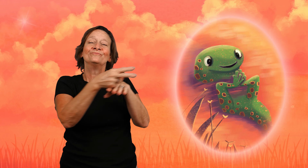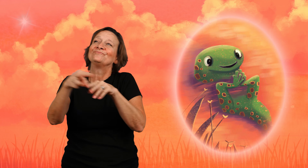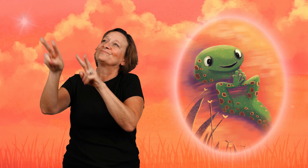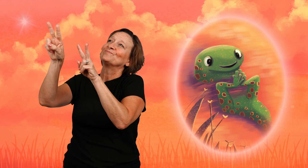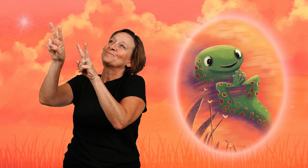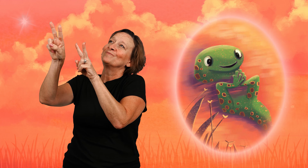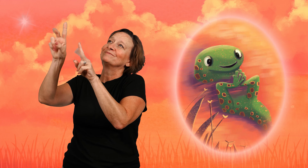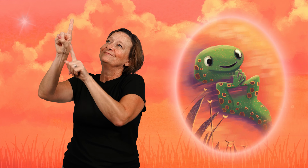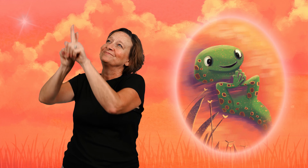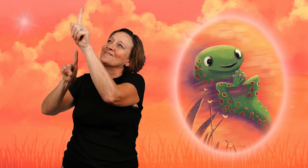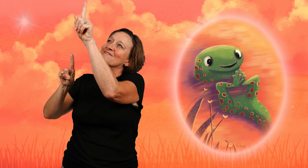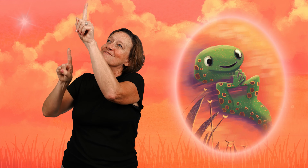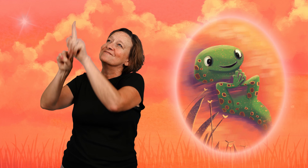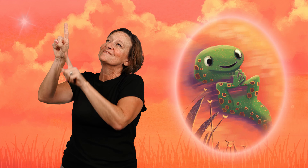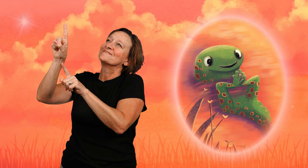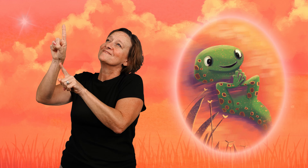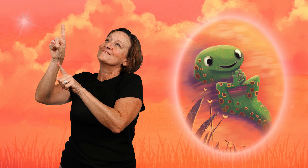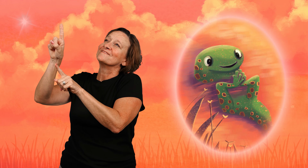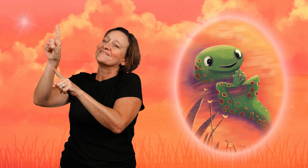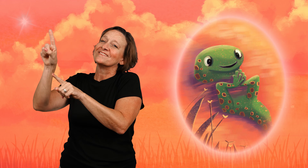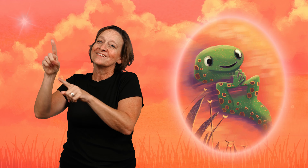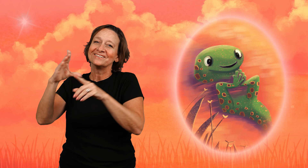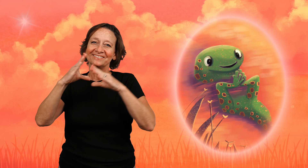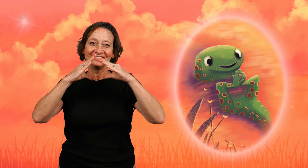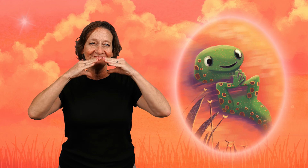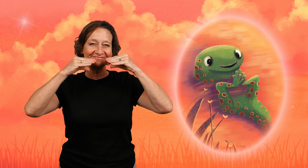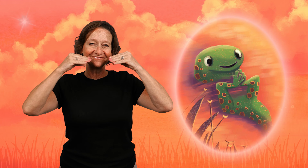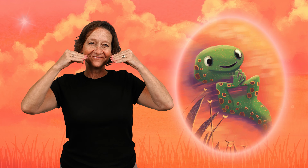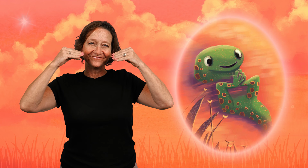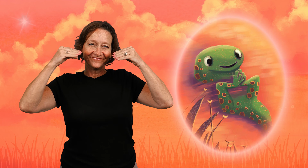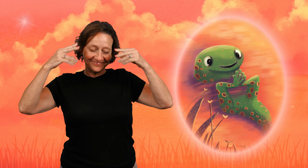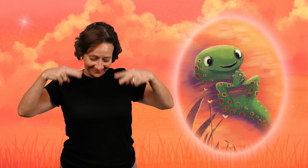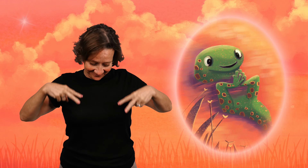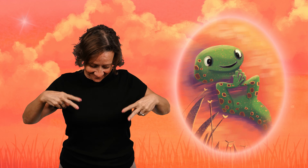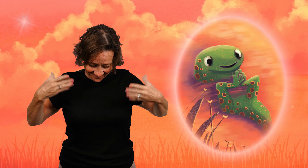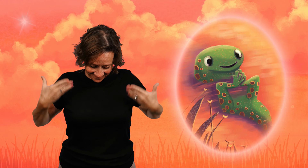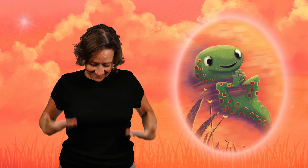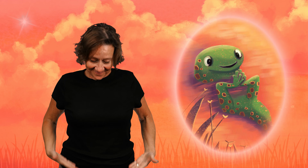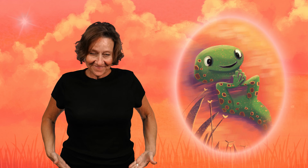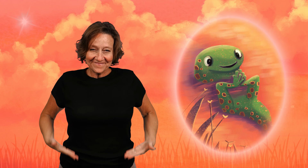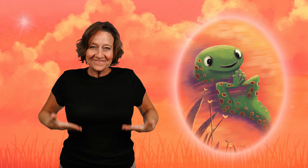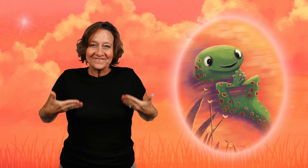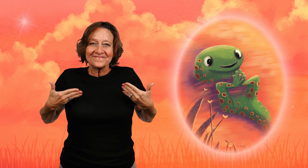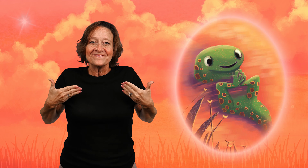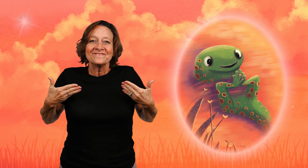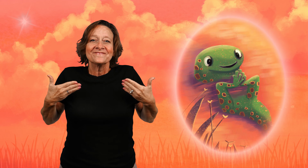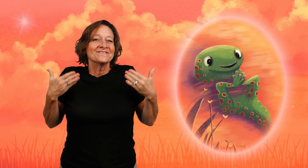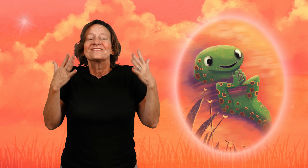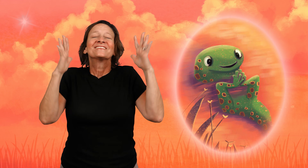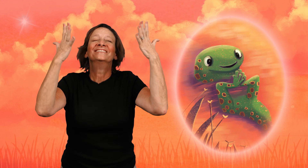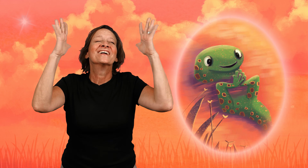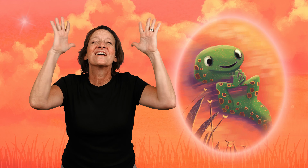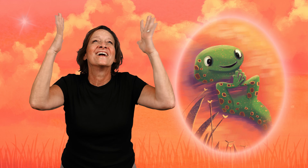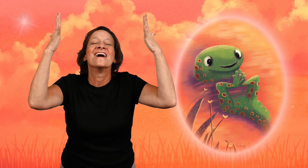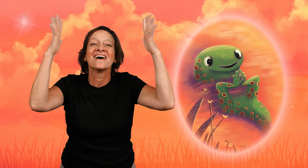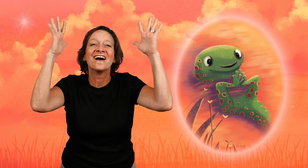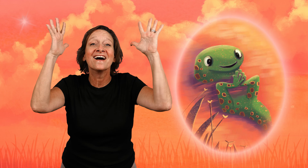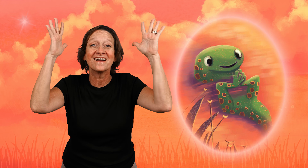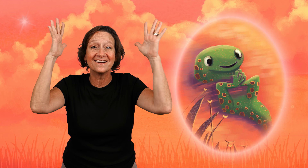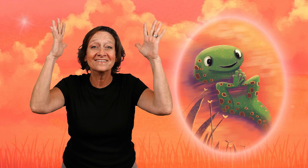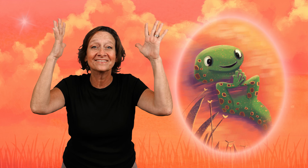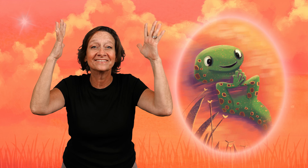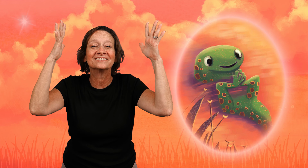Looking up at his star, he smiled big in who he is and clapped,